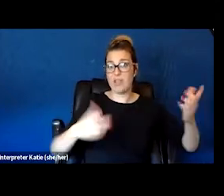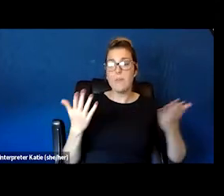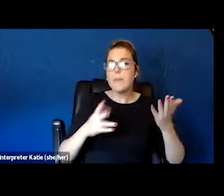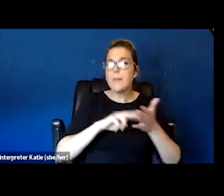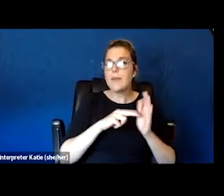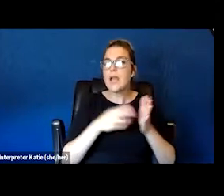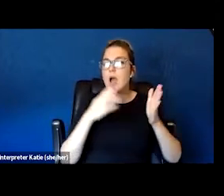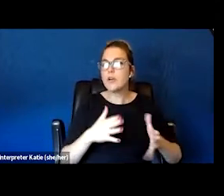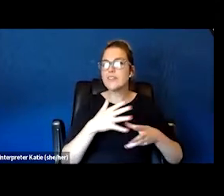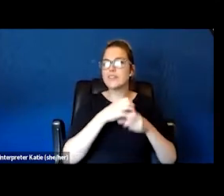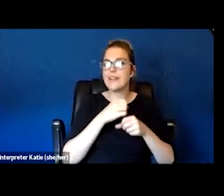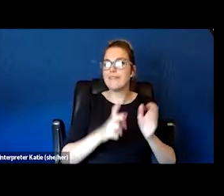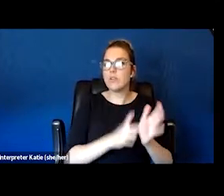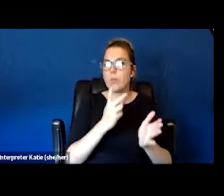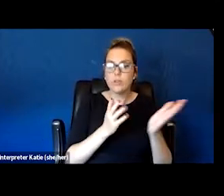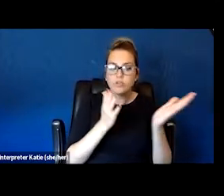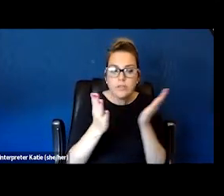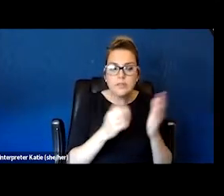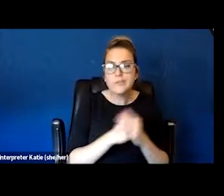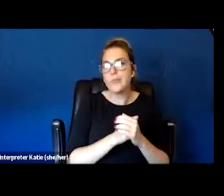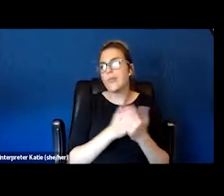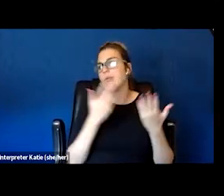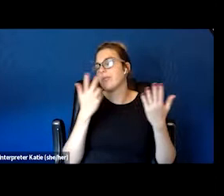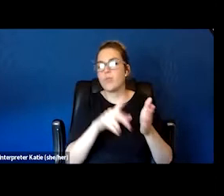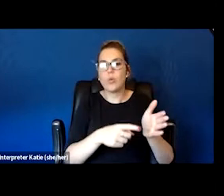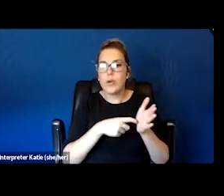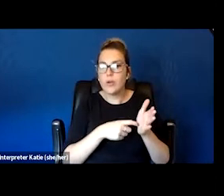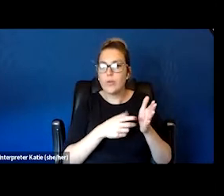or requiring folks to be assessed